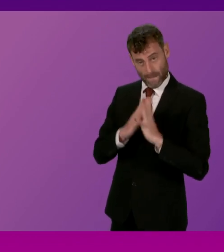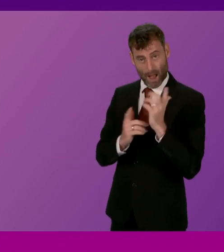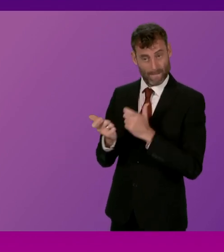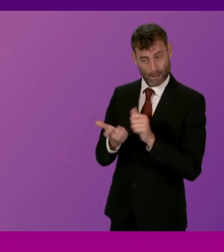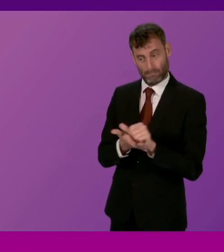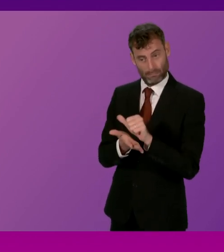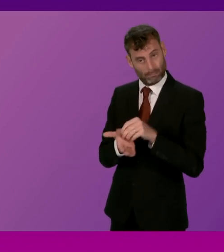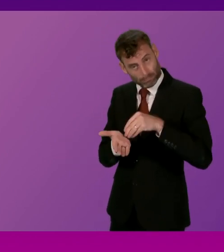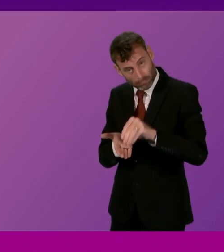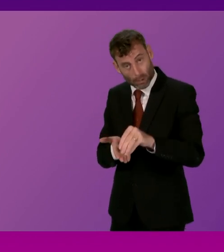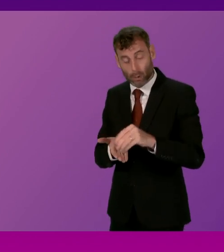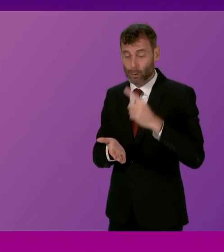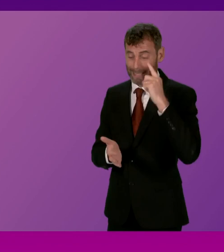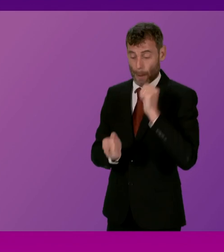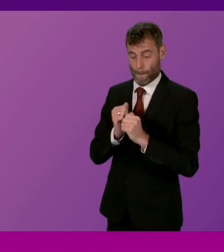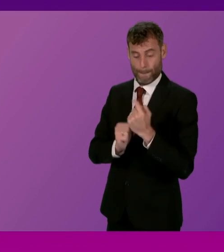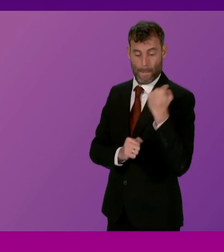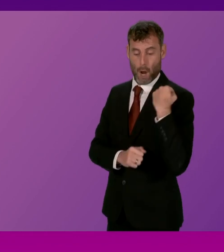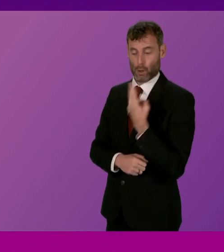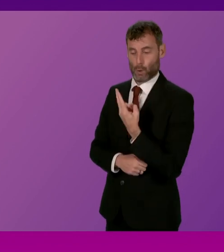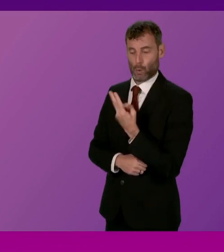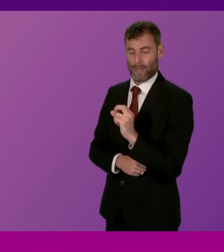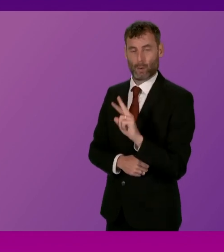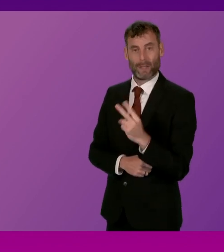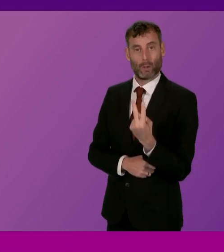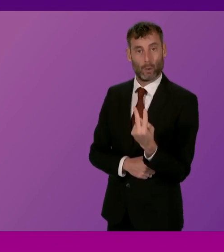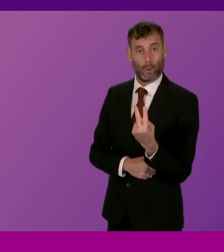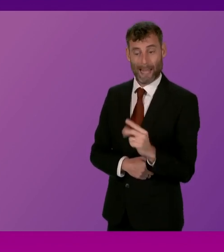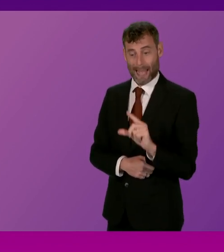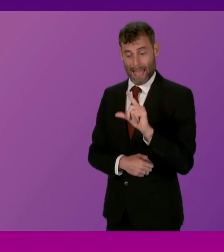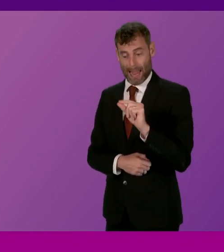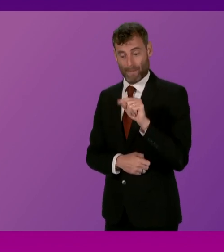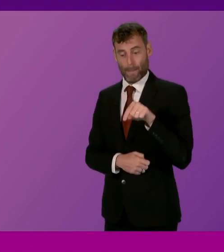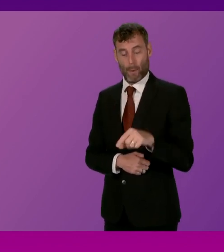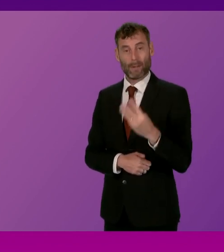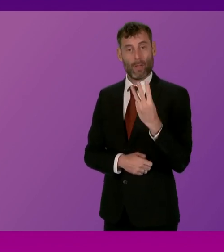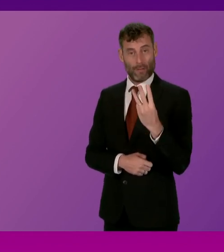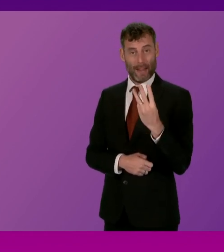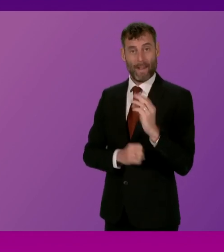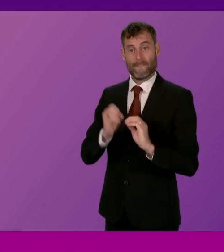As of March 2022, in Scotland there were 11.3 firefighters per 10,000 of the population.